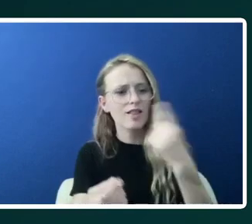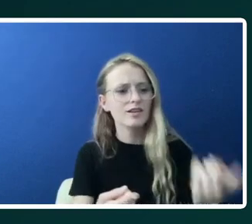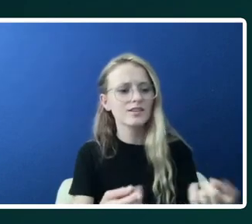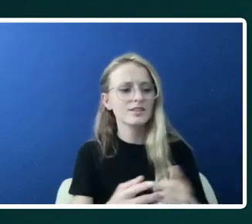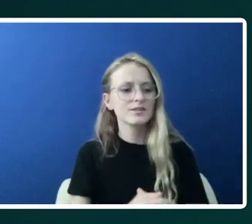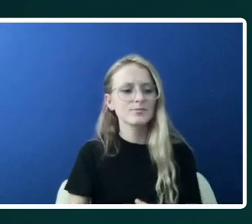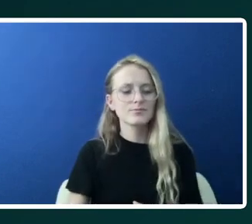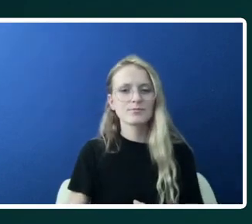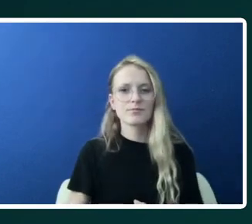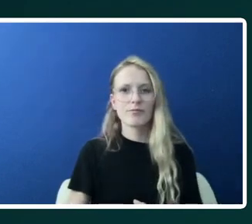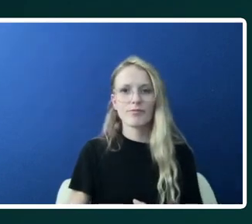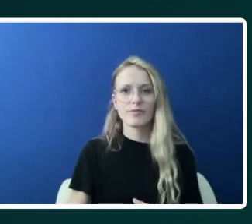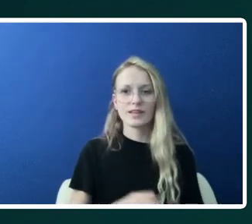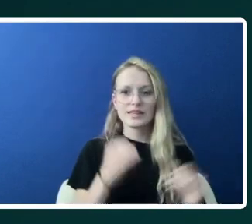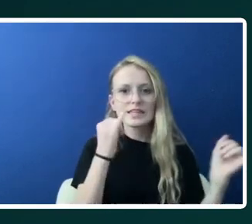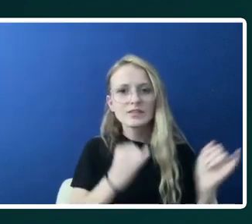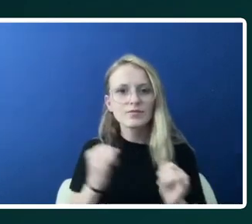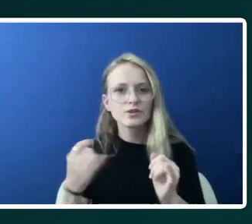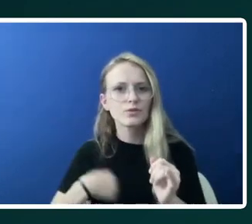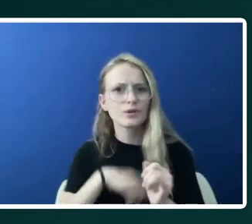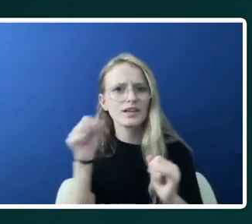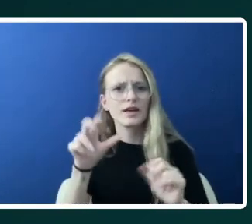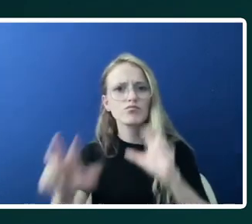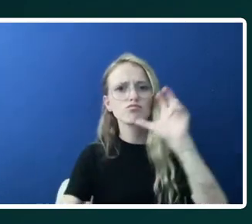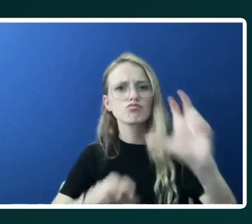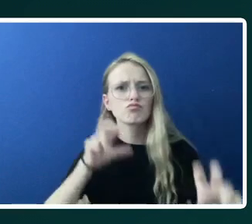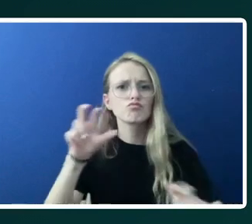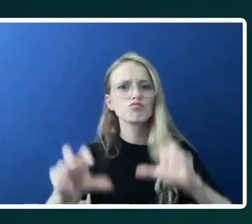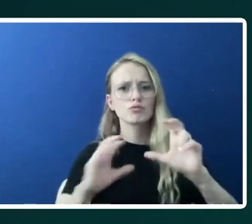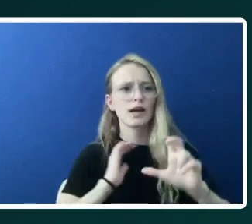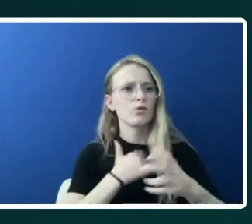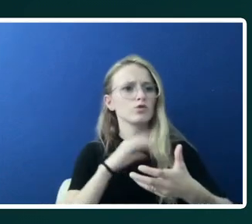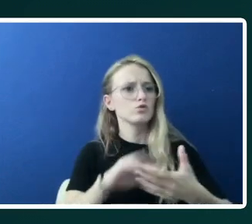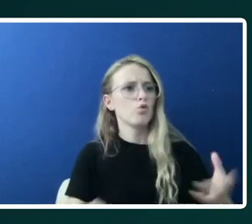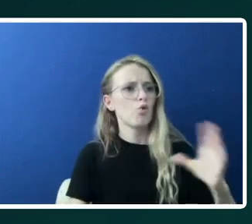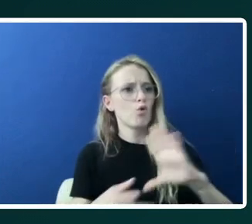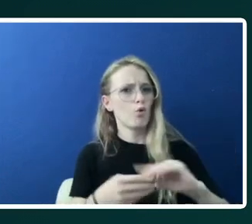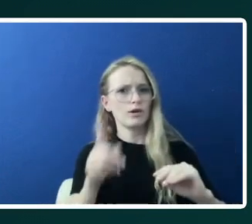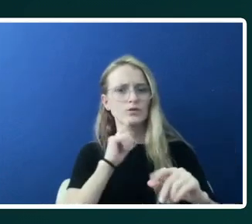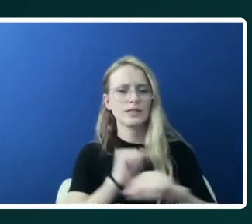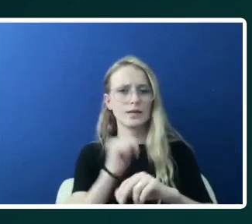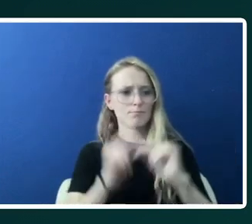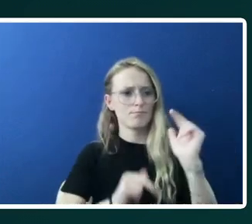of this one nation. And you can see how when the paper books are displayed, it looks like they're